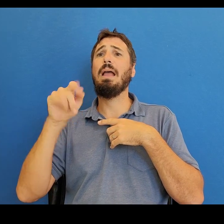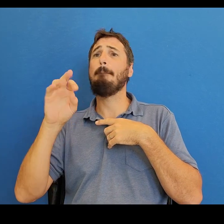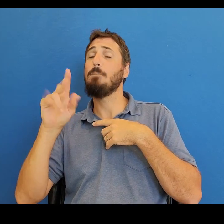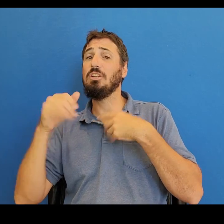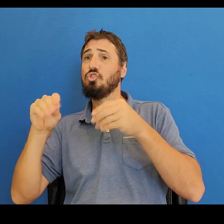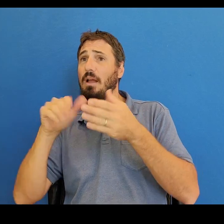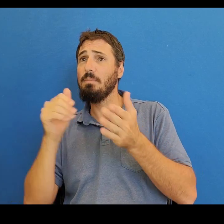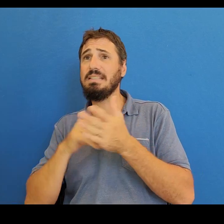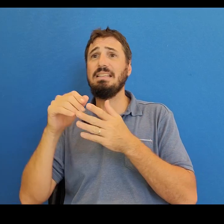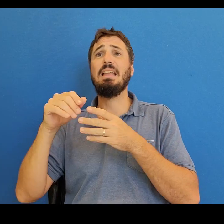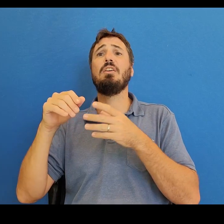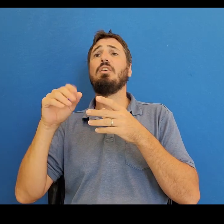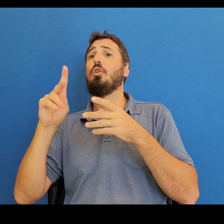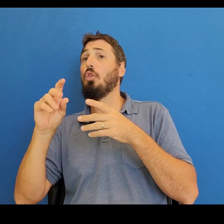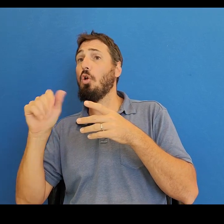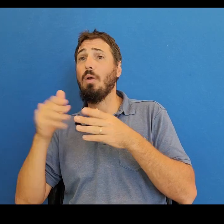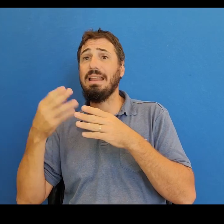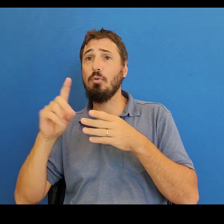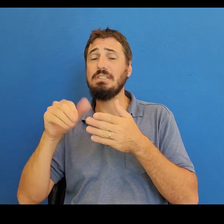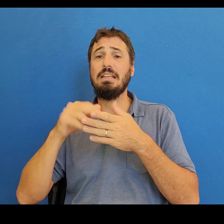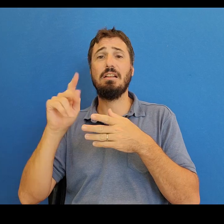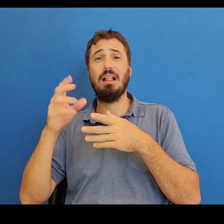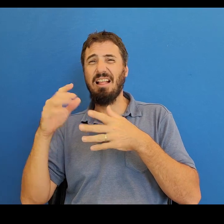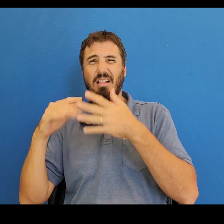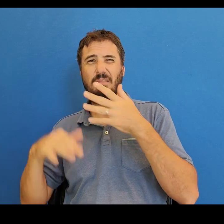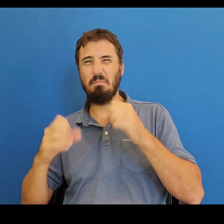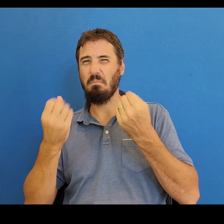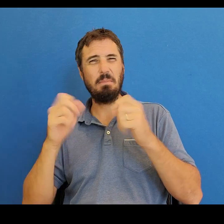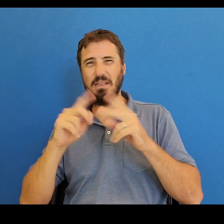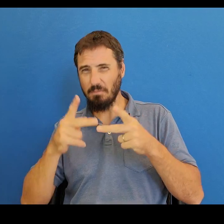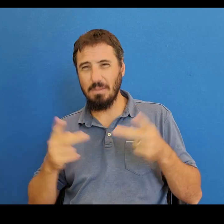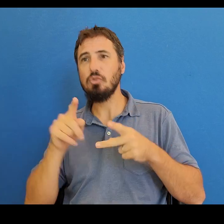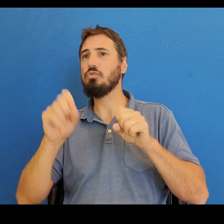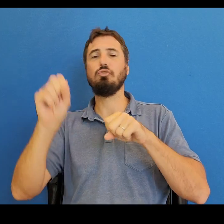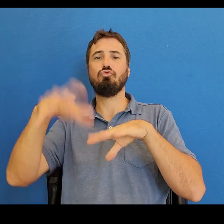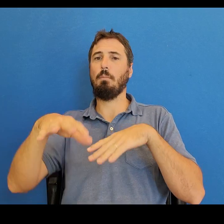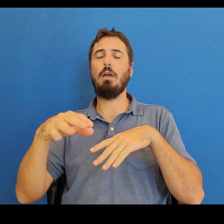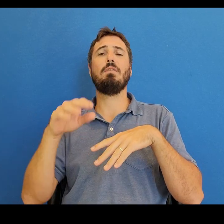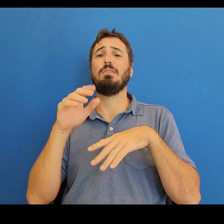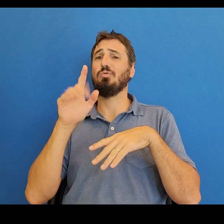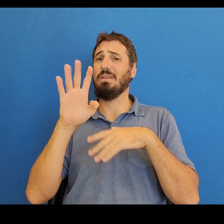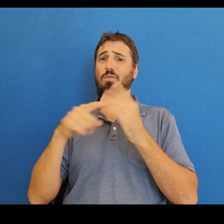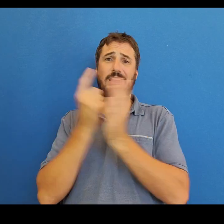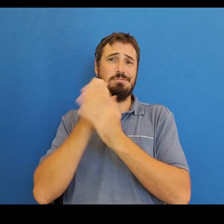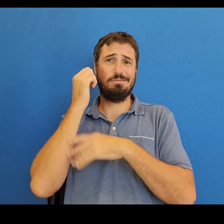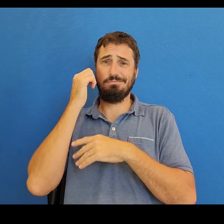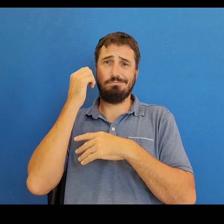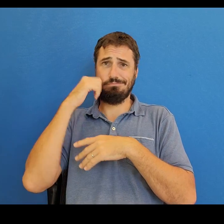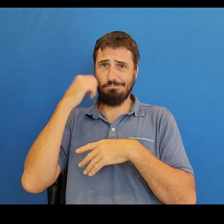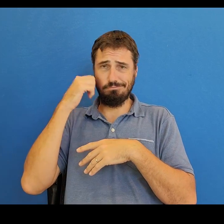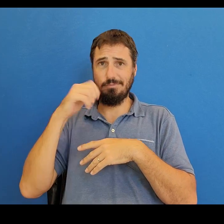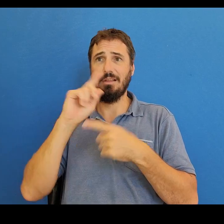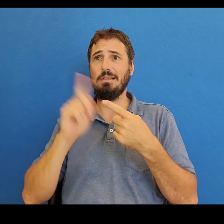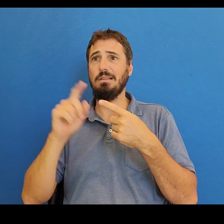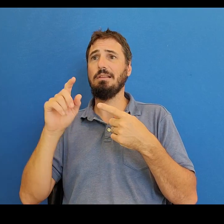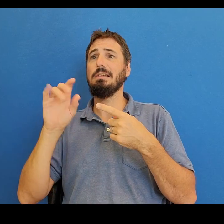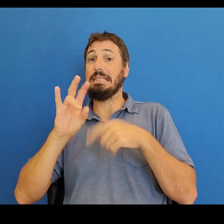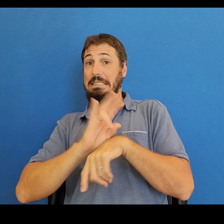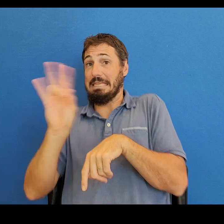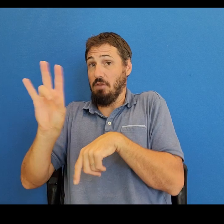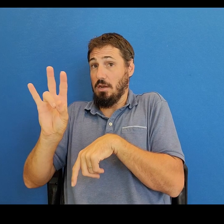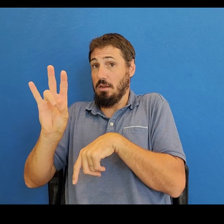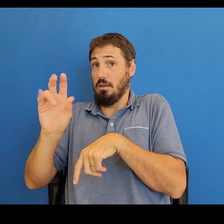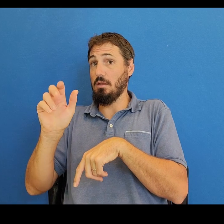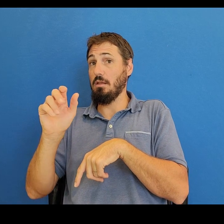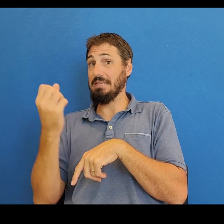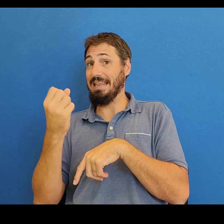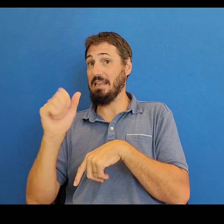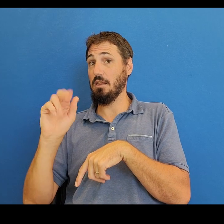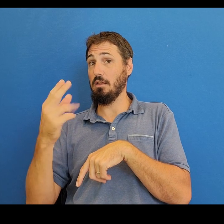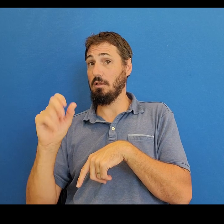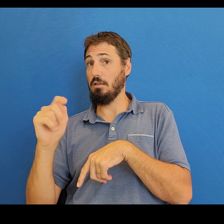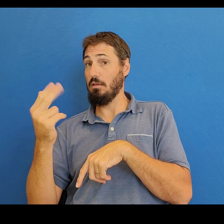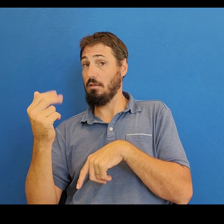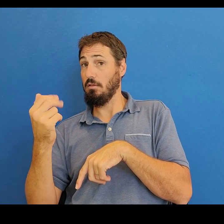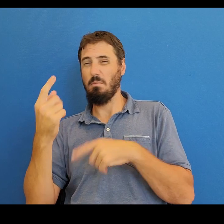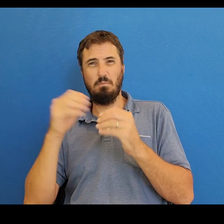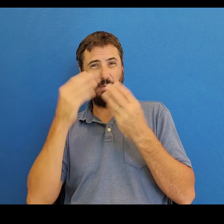Hanapēpē Neighborhood Center; and Waimea Neighborhood Center. Drop boxes will be accessible 24/7 until 7 p.m. on Saturday, August 13. For more information, please contact the